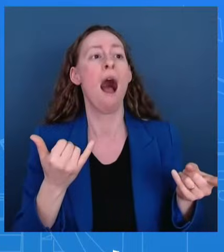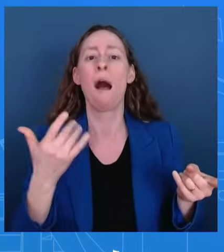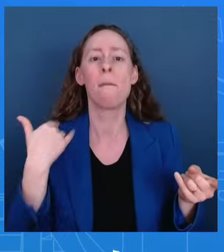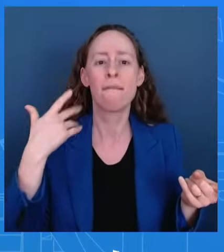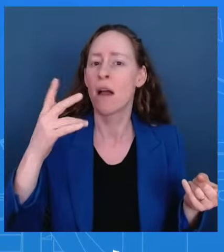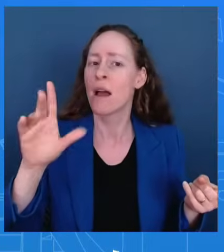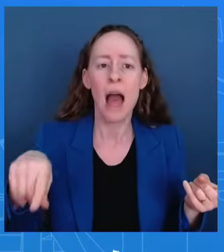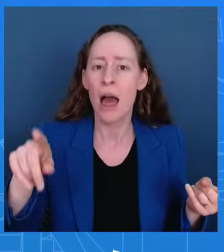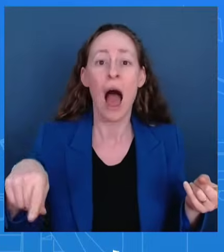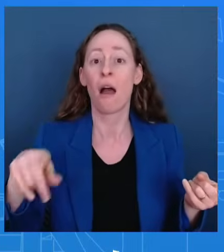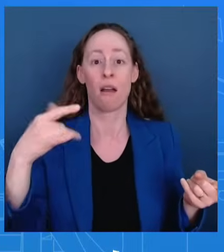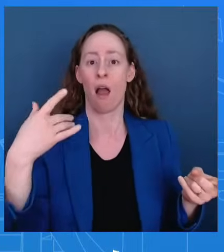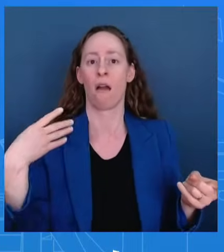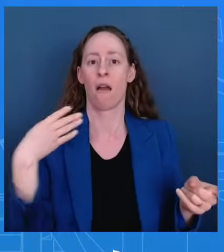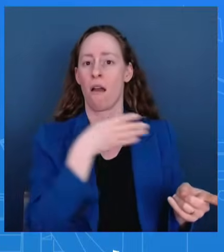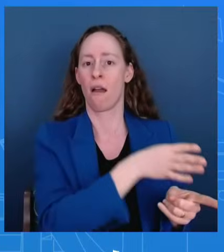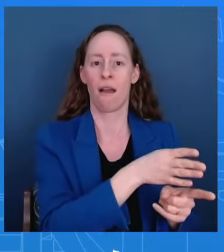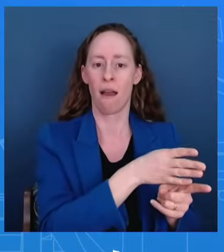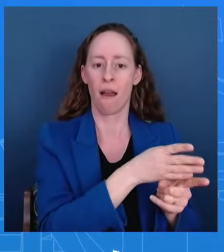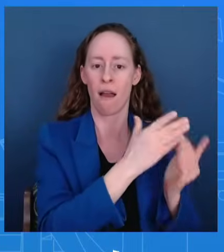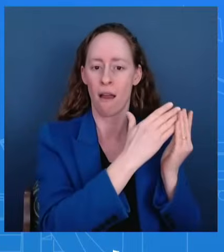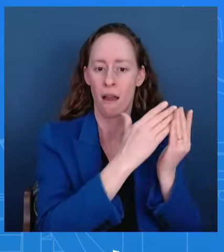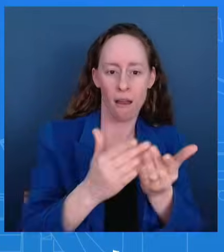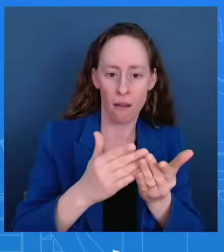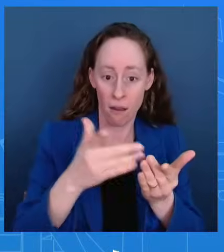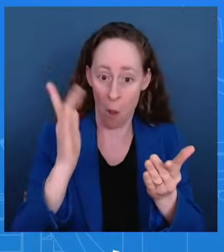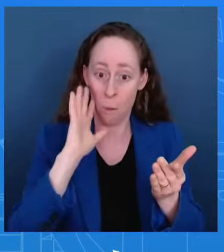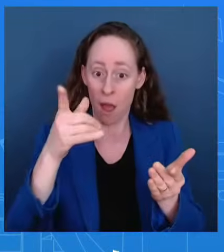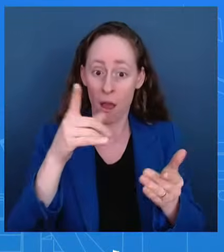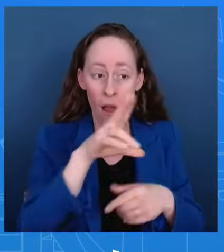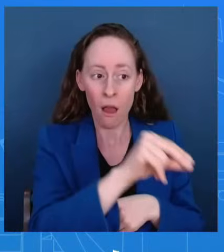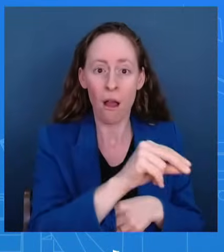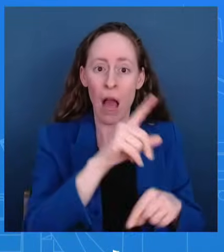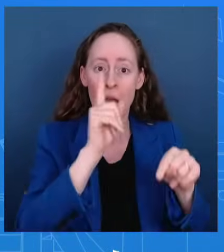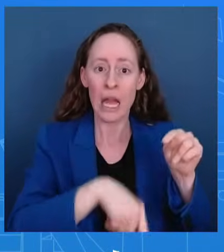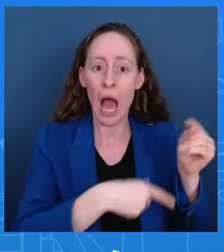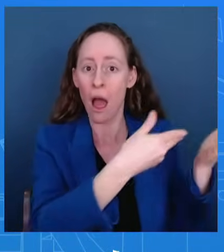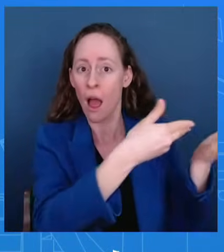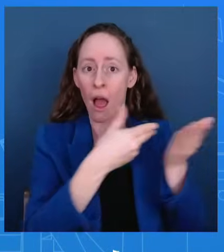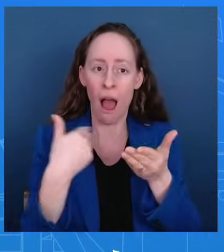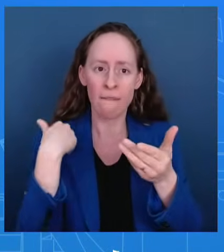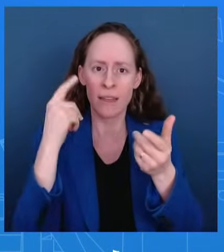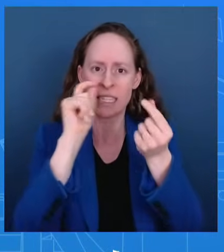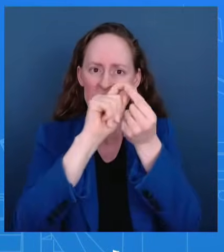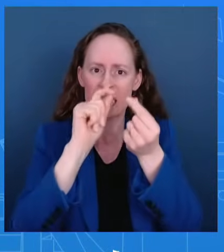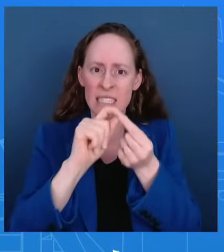Or is it just purely food -- Mr. Kirby: This is really focused -- these -- certainly today and I think in the coming days,